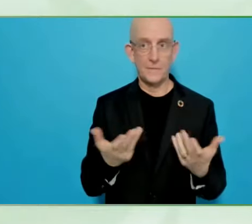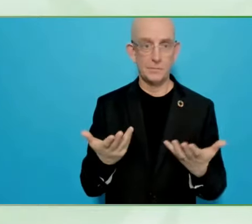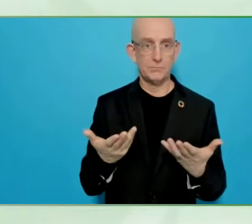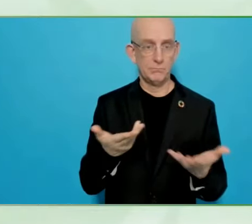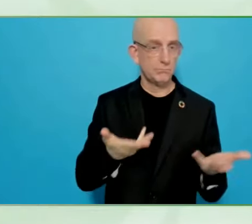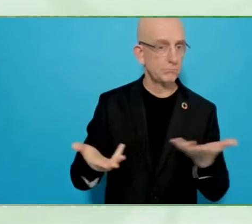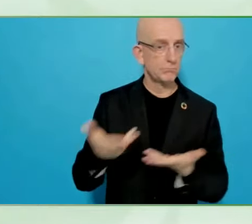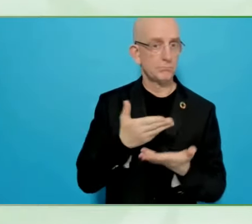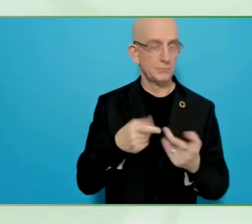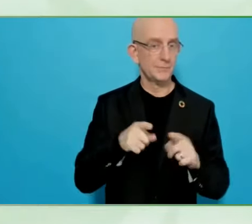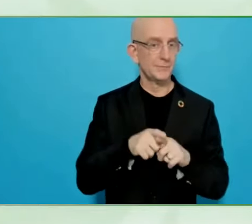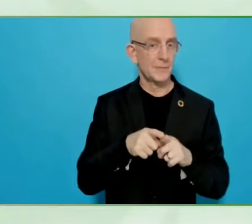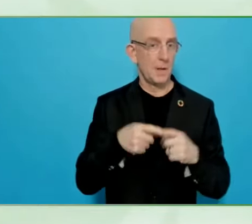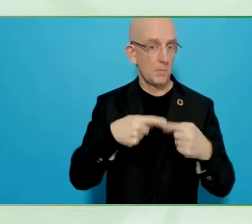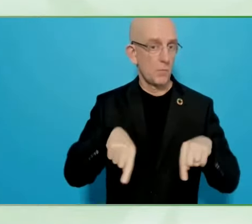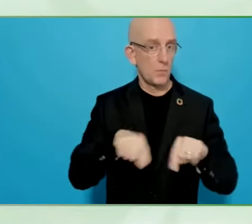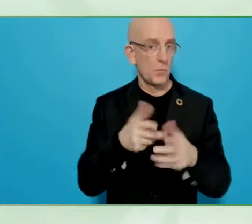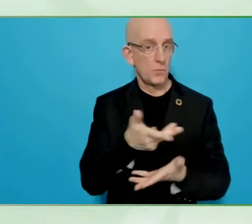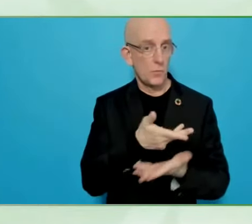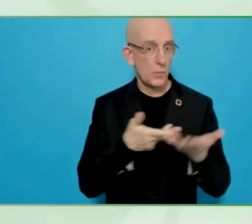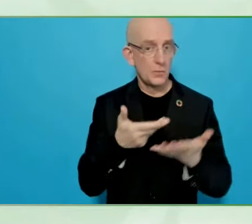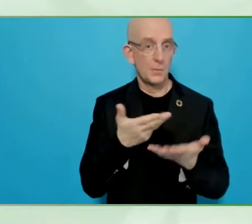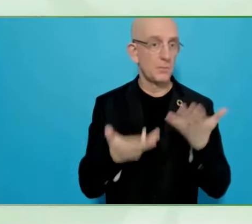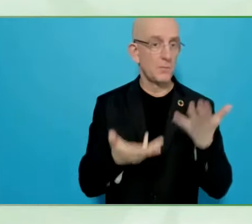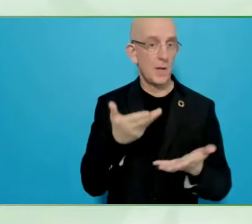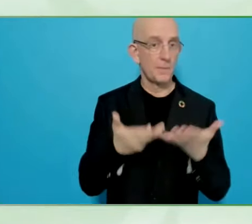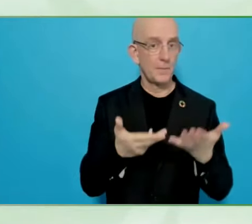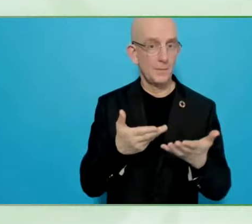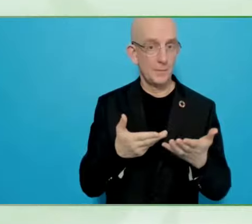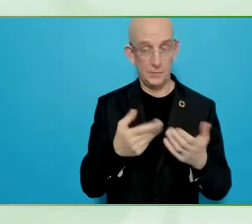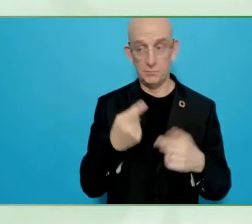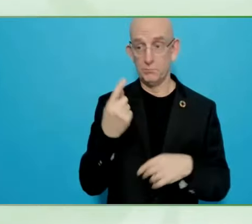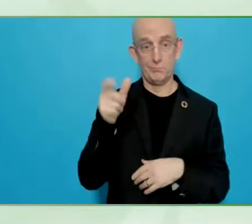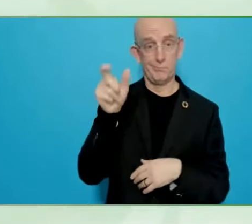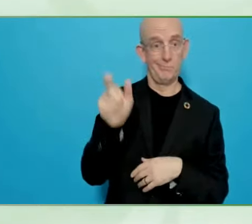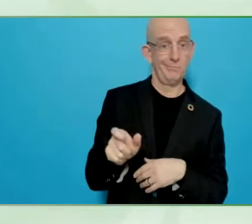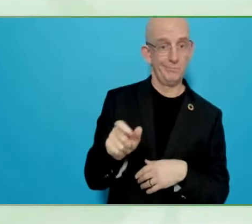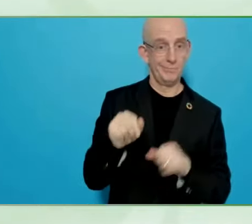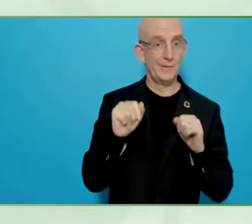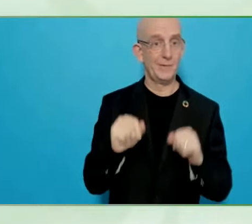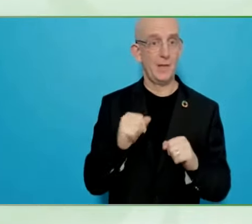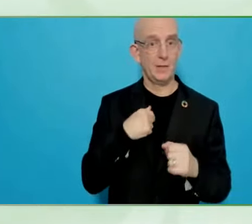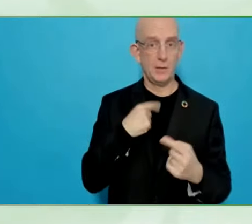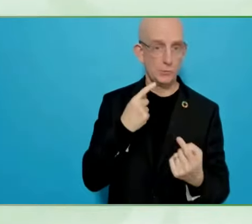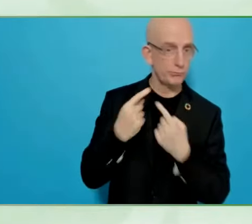experts or service providers in the accessibility plan?